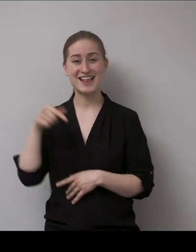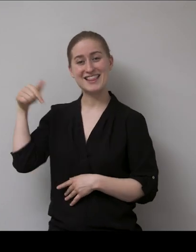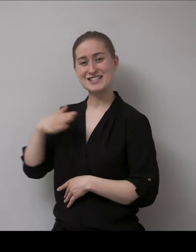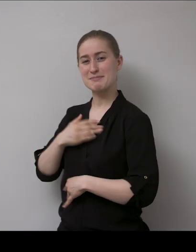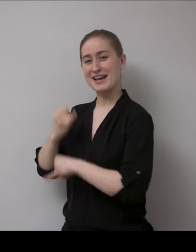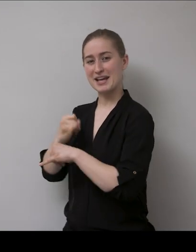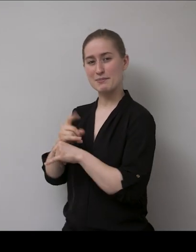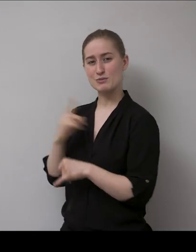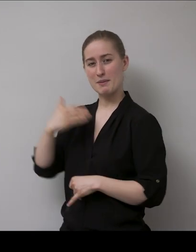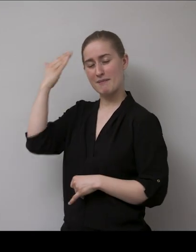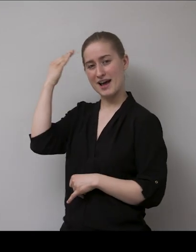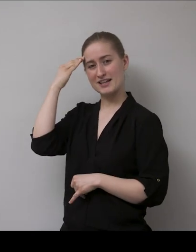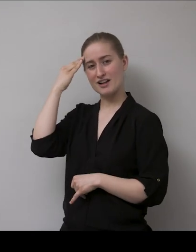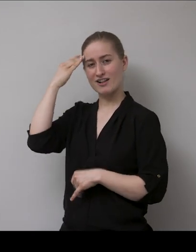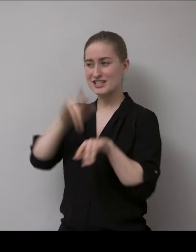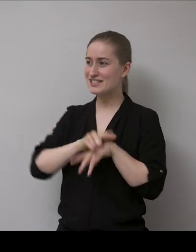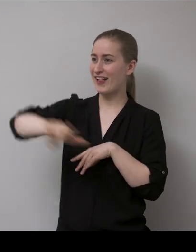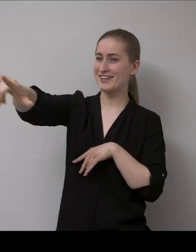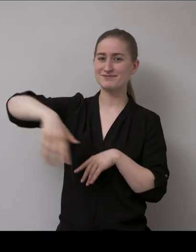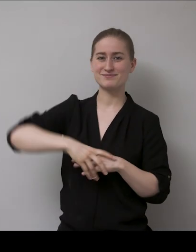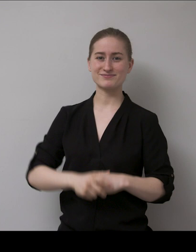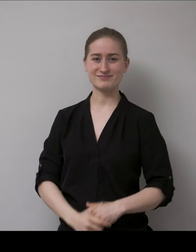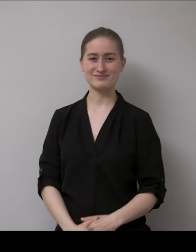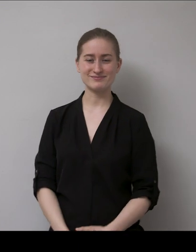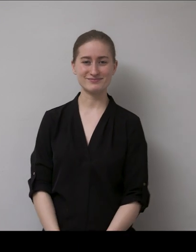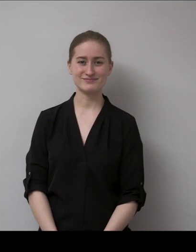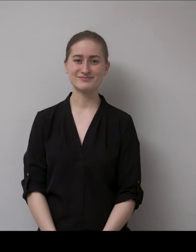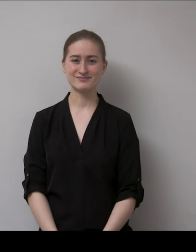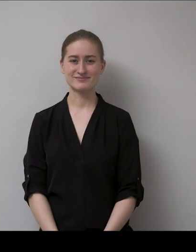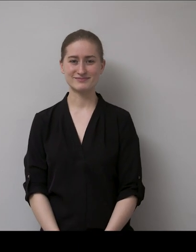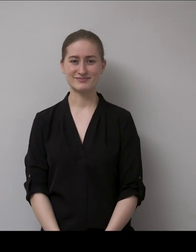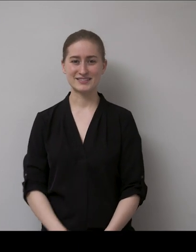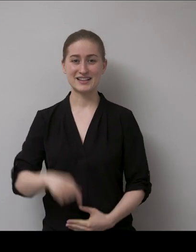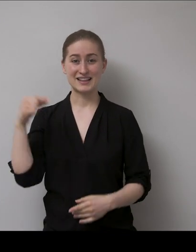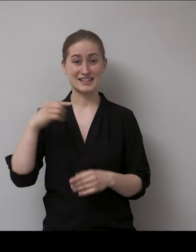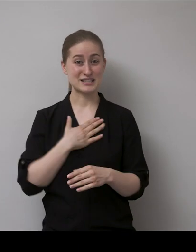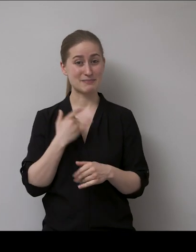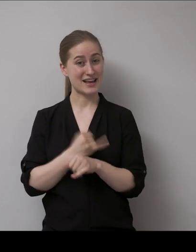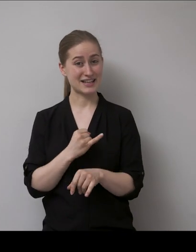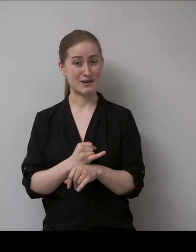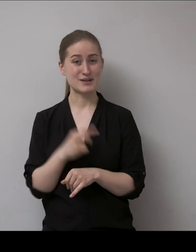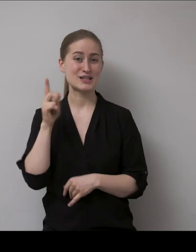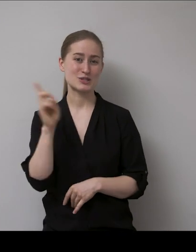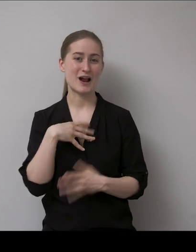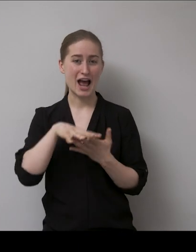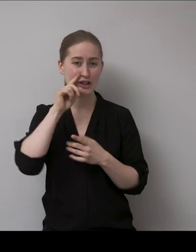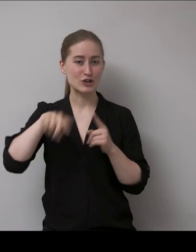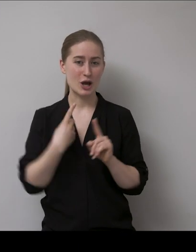It's where my knowledge takes flight. (flamingo honks) This is my campus. This is where I learned about the Constitution